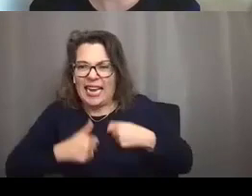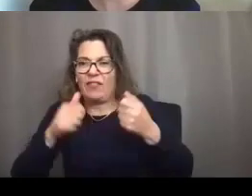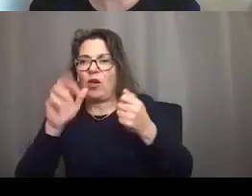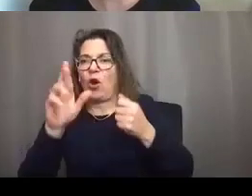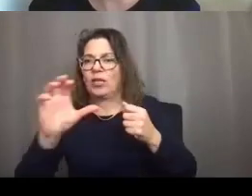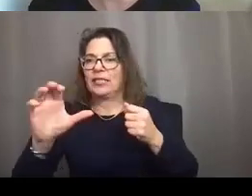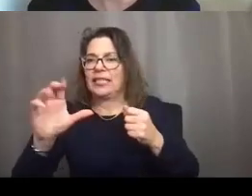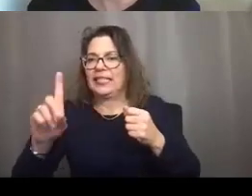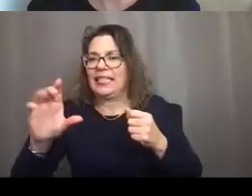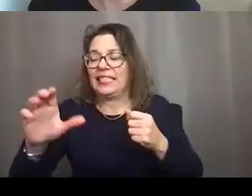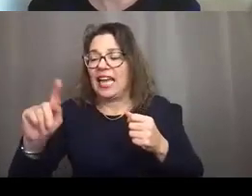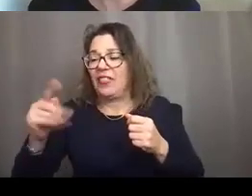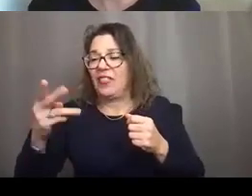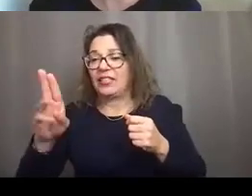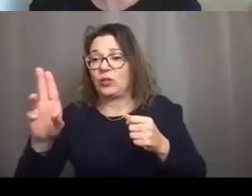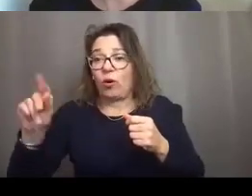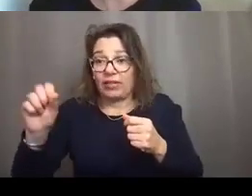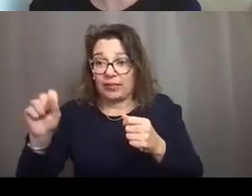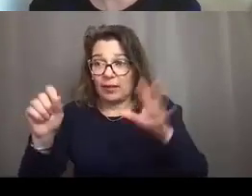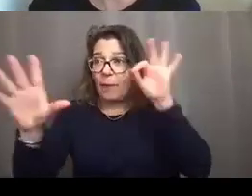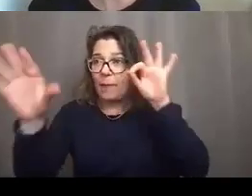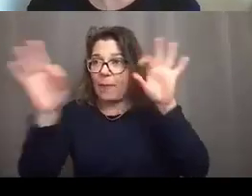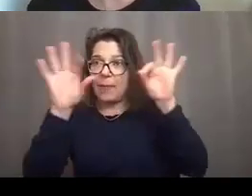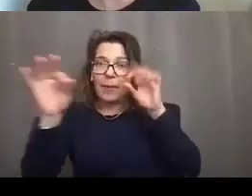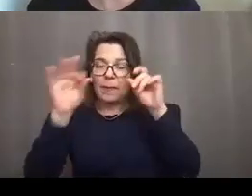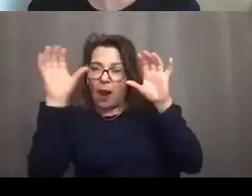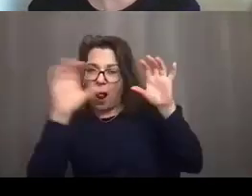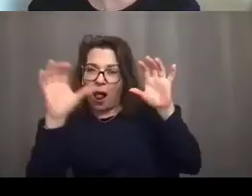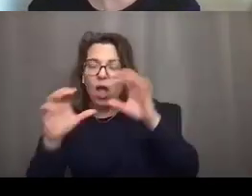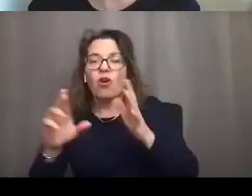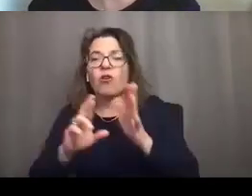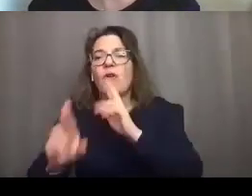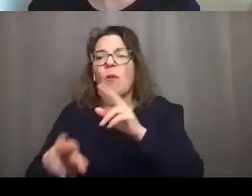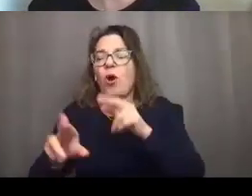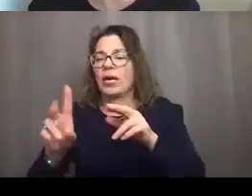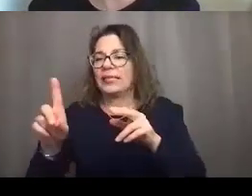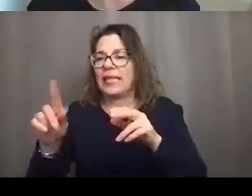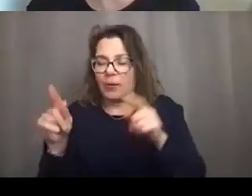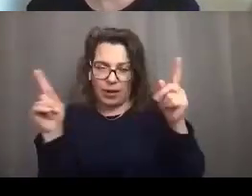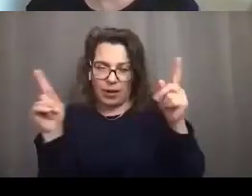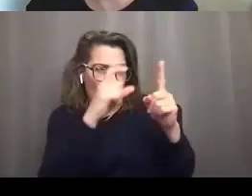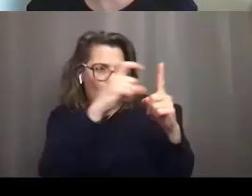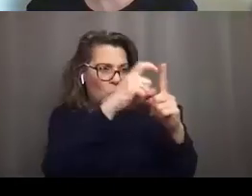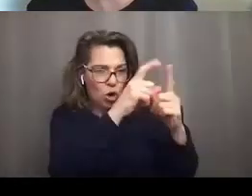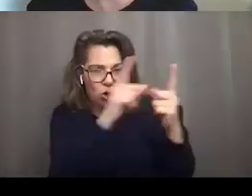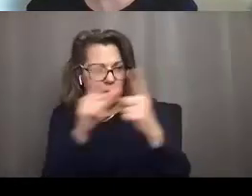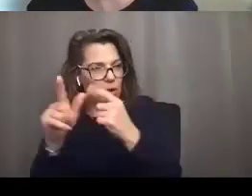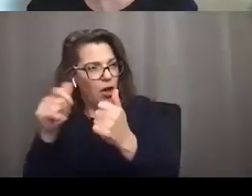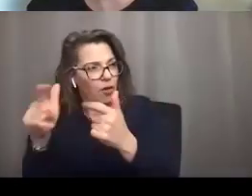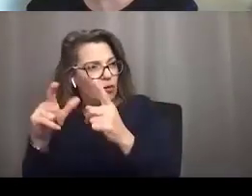Thesaurus and then looking within the RePORTER database to see which other awards in there